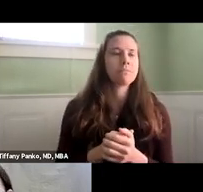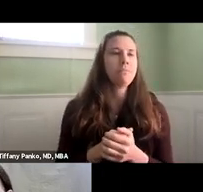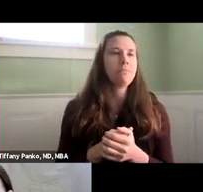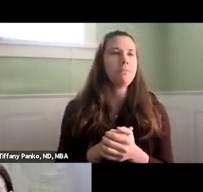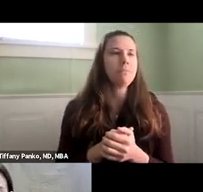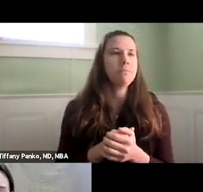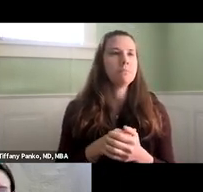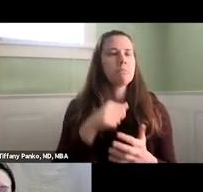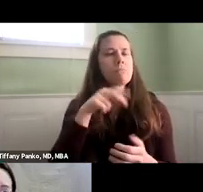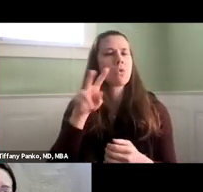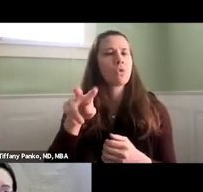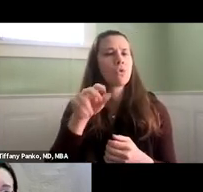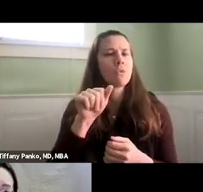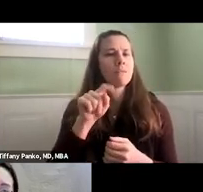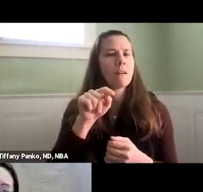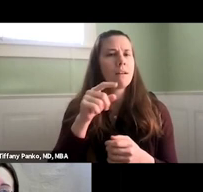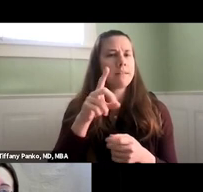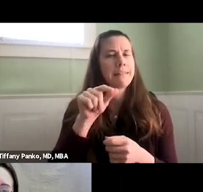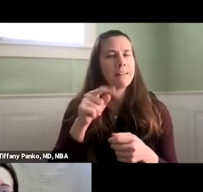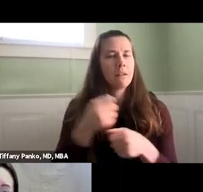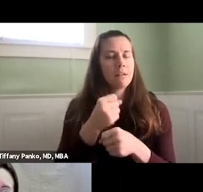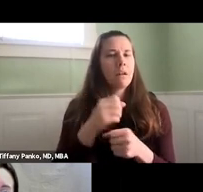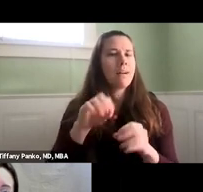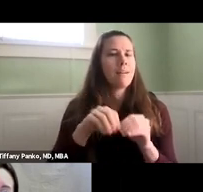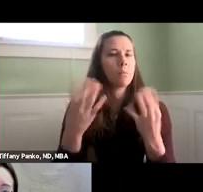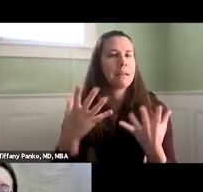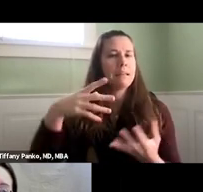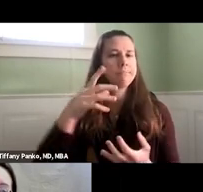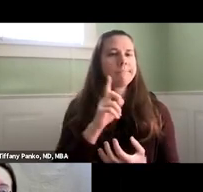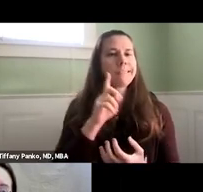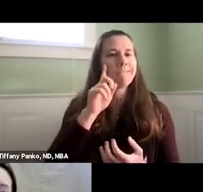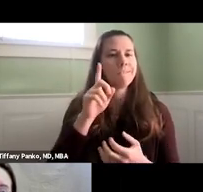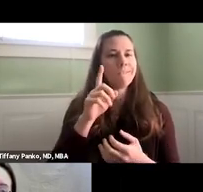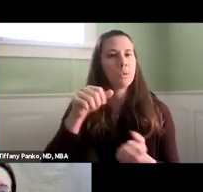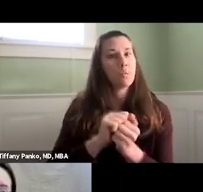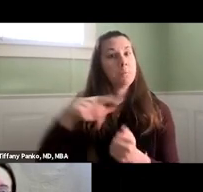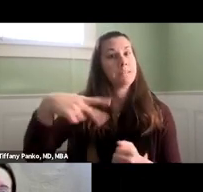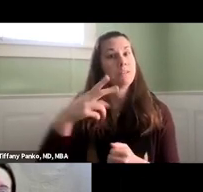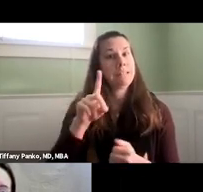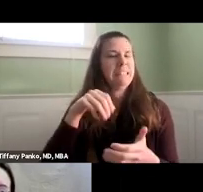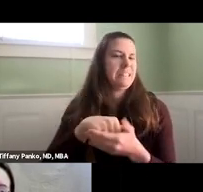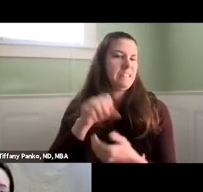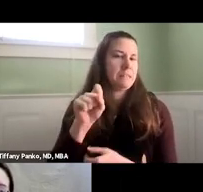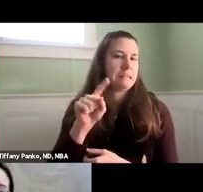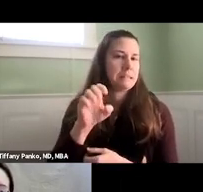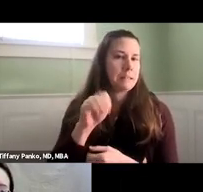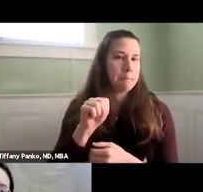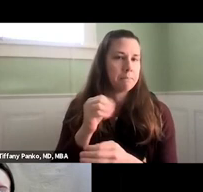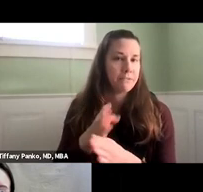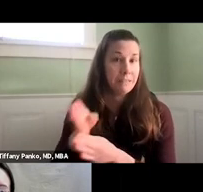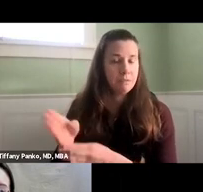which was not that long ago. And when we look at the data about how many deaf people with